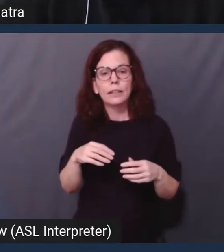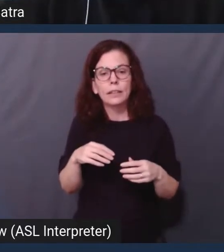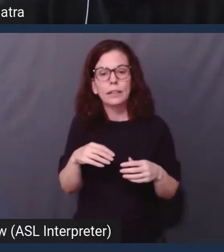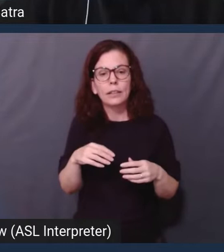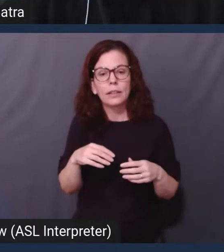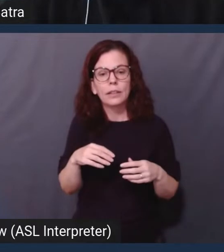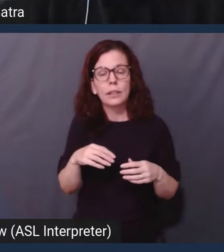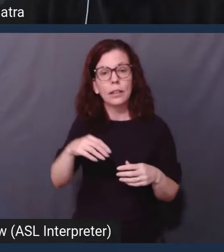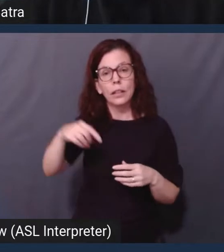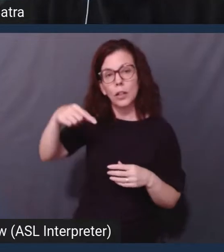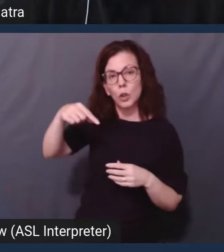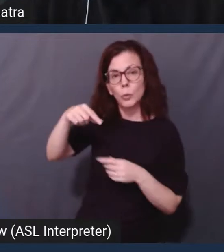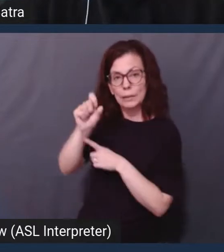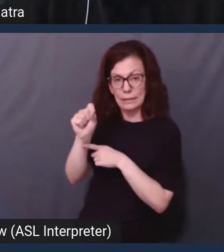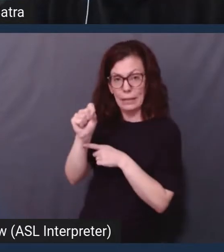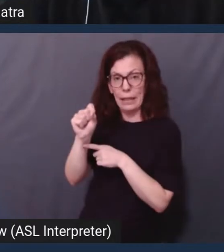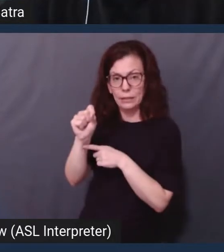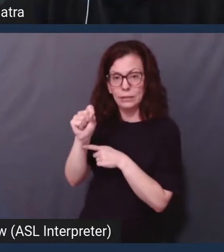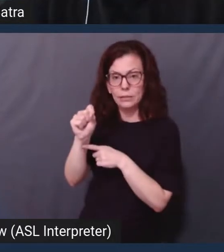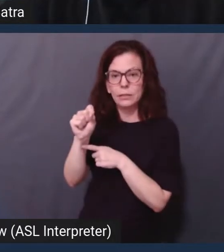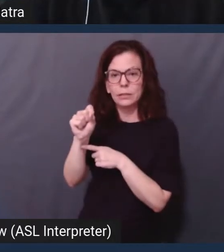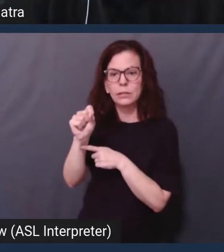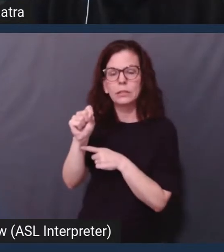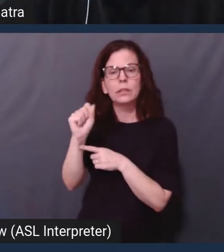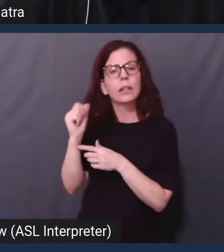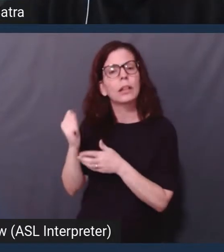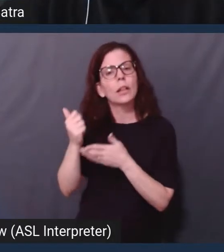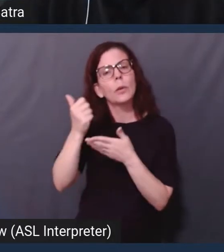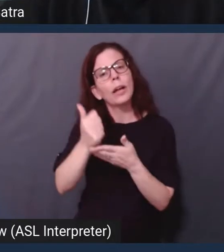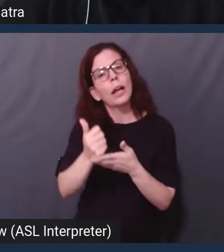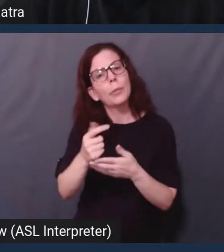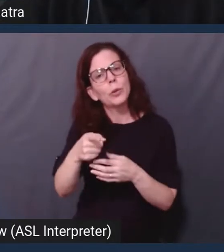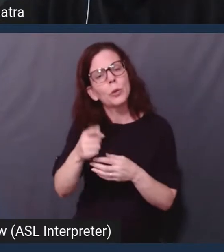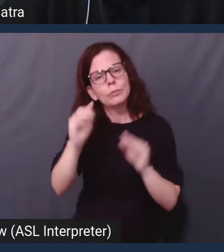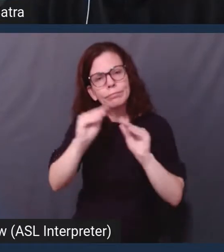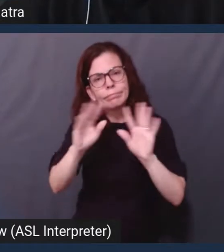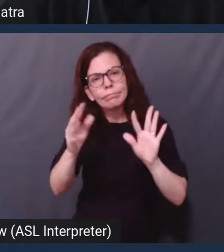QuickSight, helps you make sense of your data.